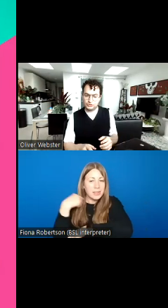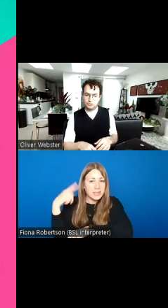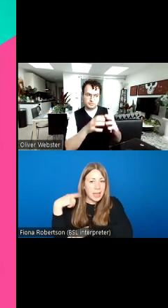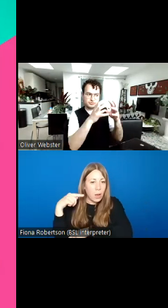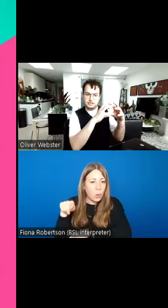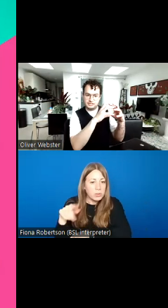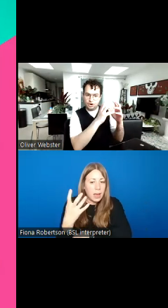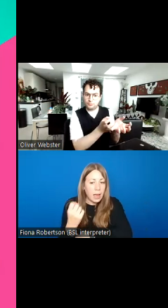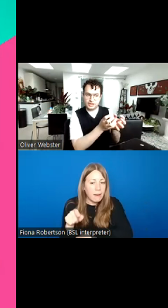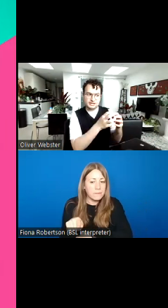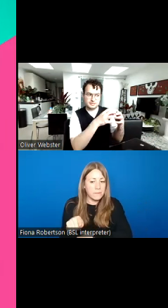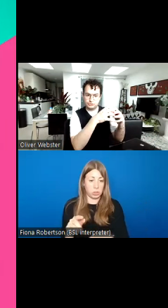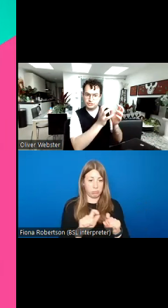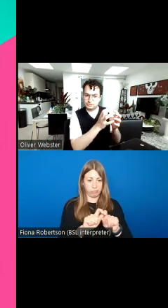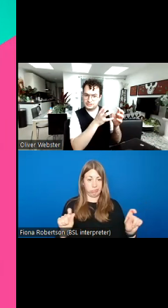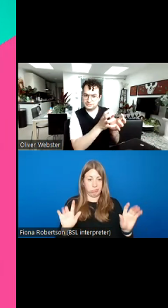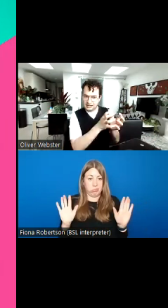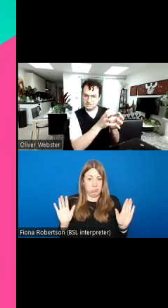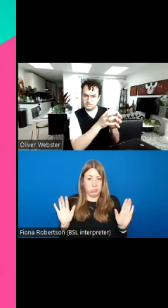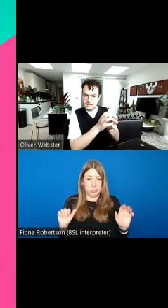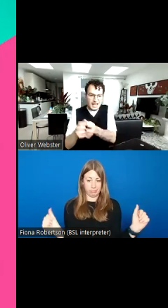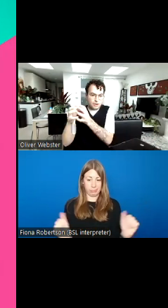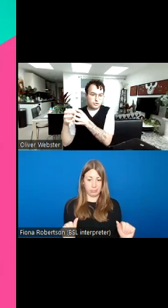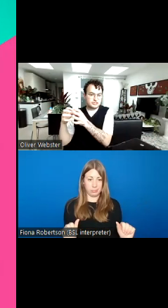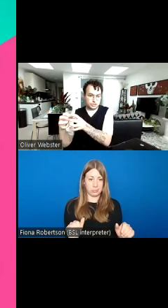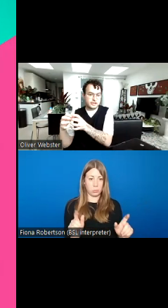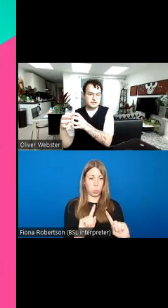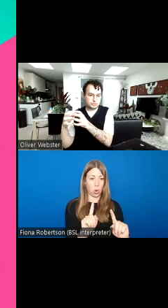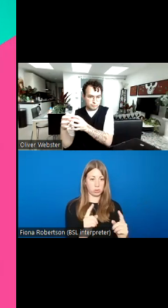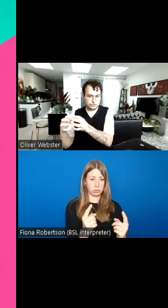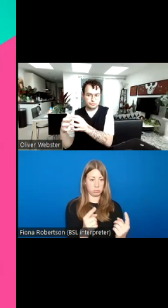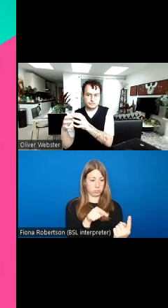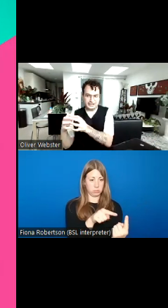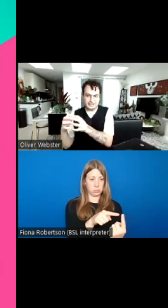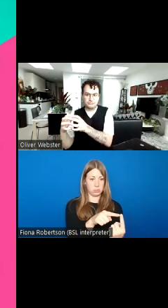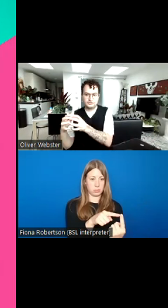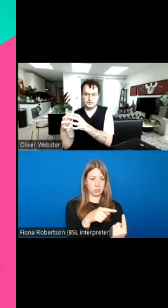You want the object producing the sound, and what it's doing to produce the sound.